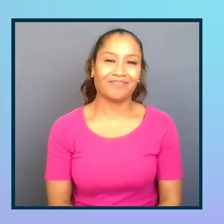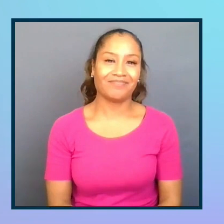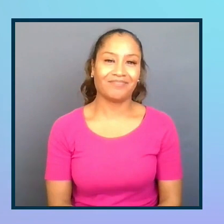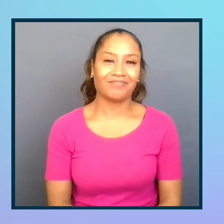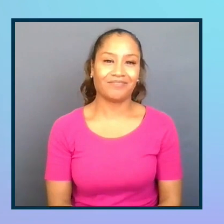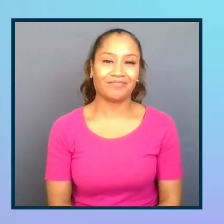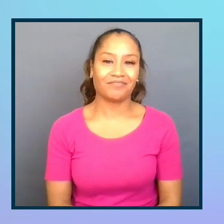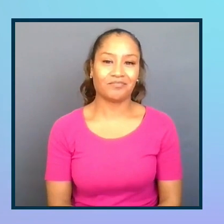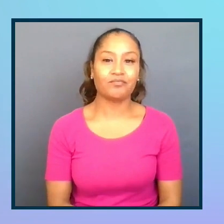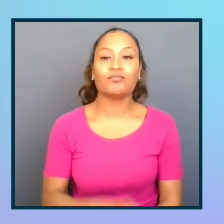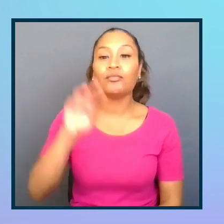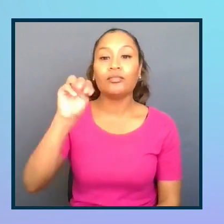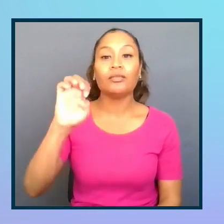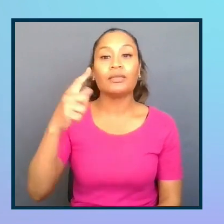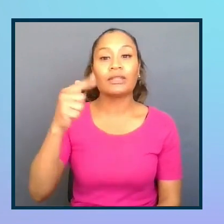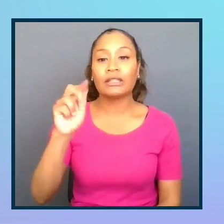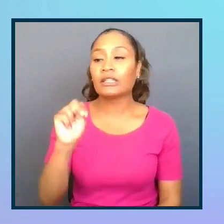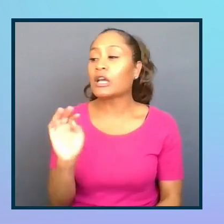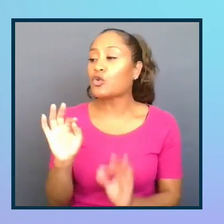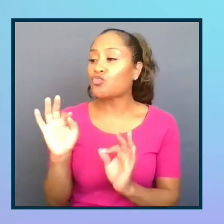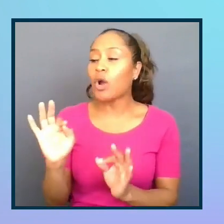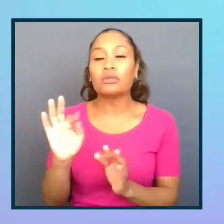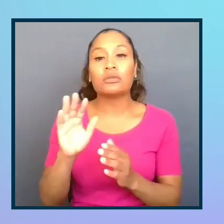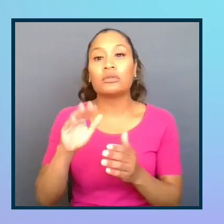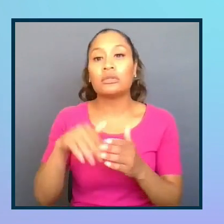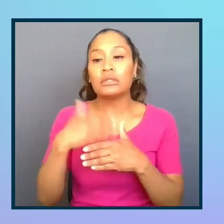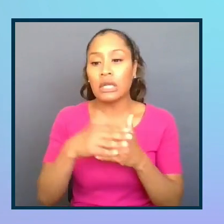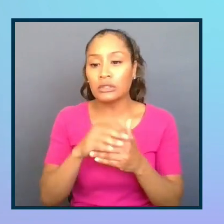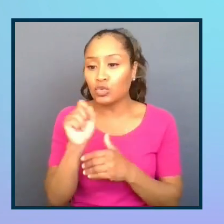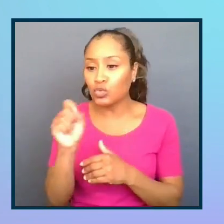Great, the next was in regards to upscaling.